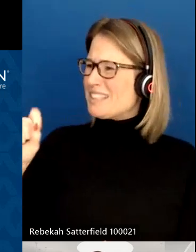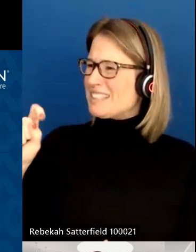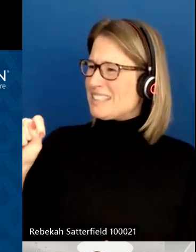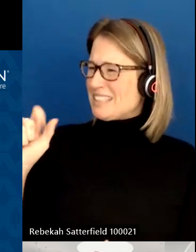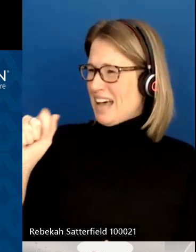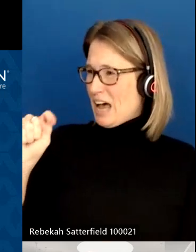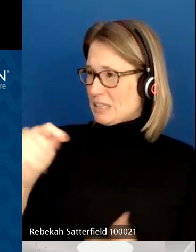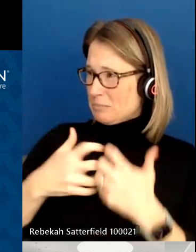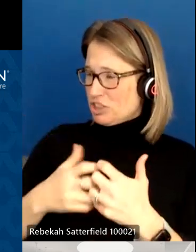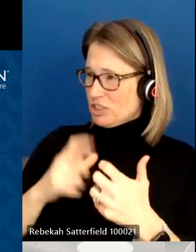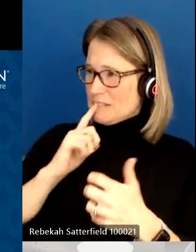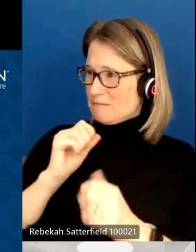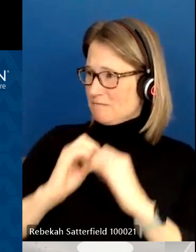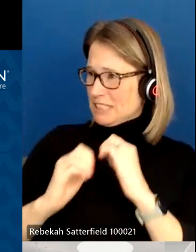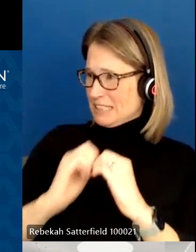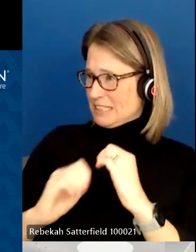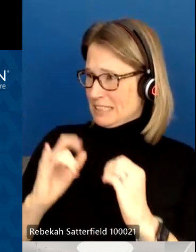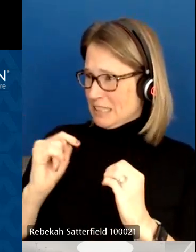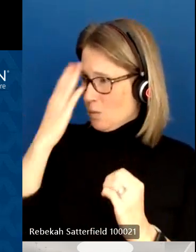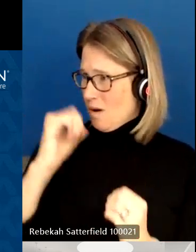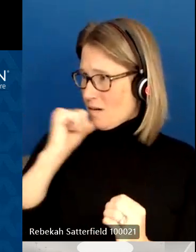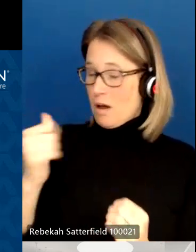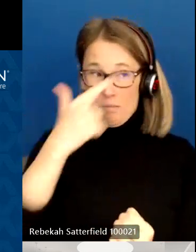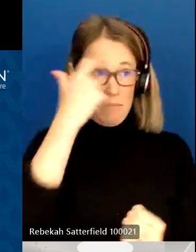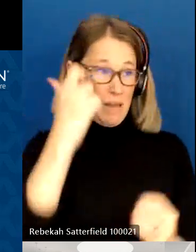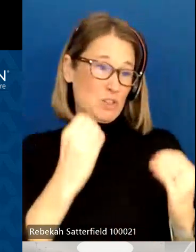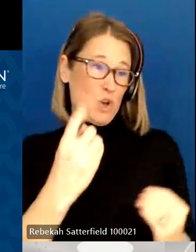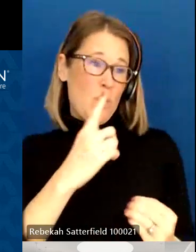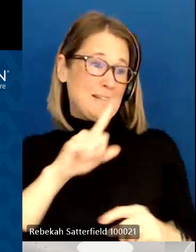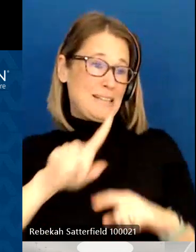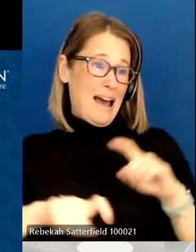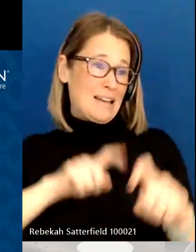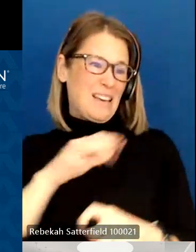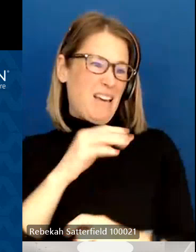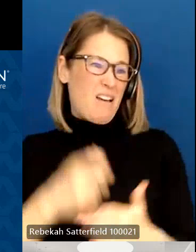it well because no one's asking and it costs money to fix that type of thing and if no one